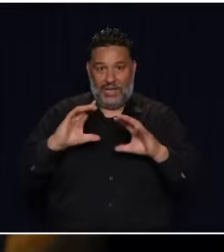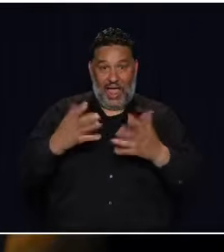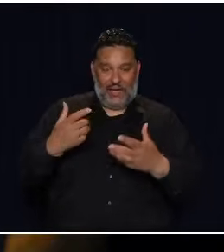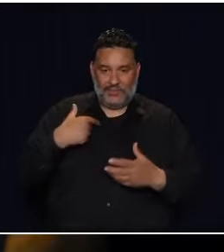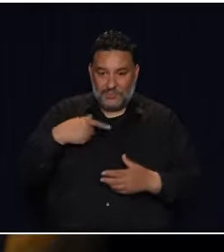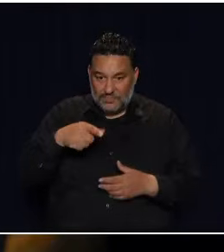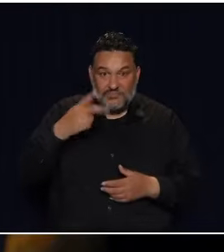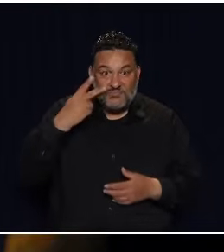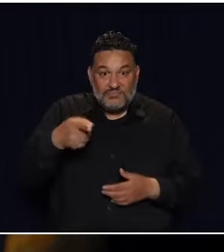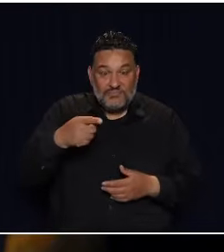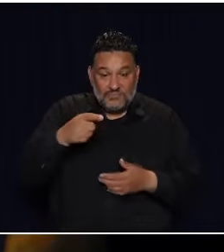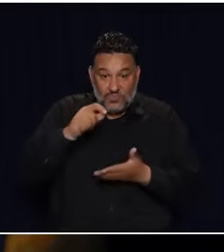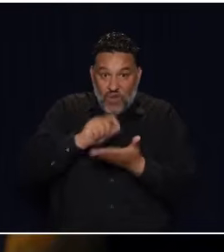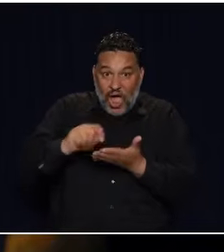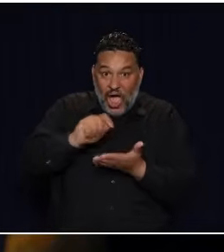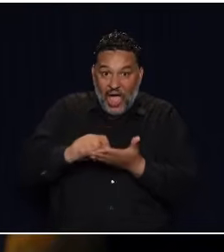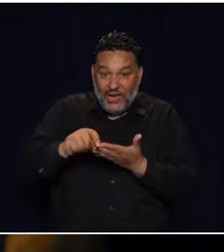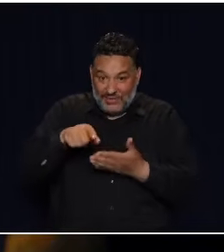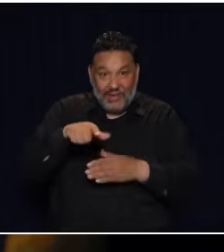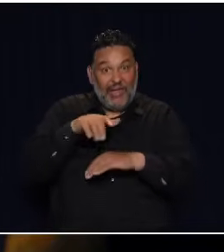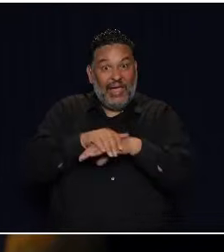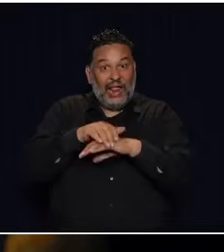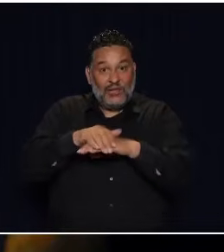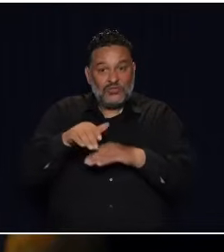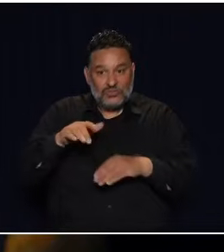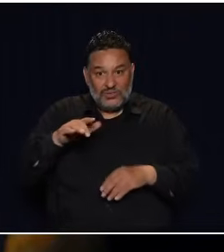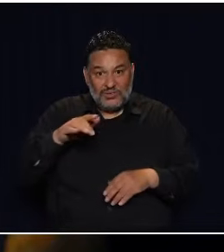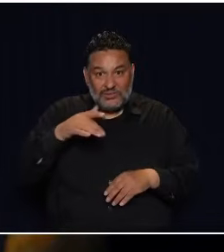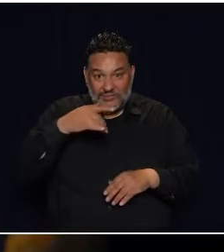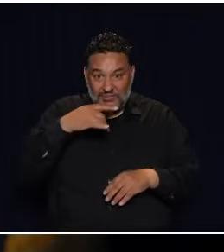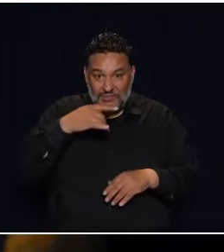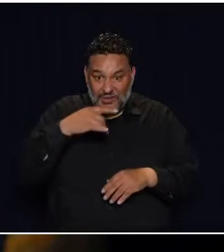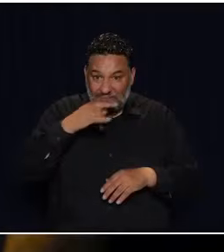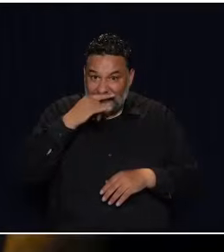STO STUDENTS ARE LEARNING. I WALKED INTO A CLASS OF